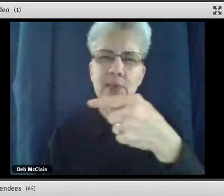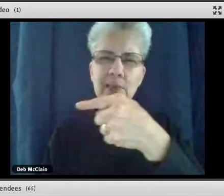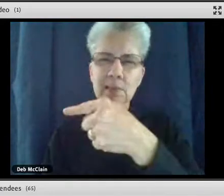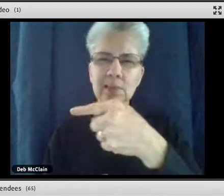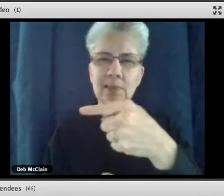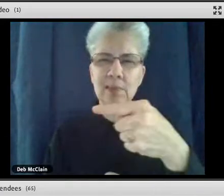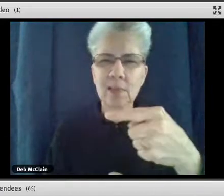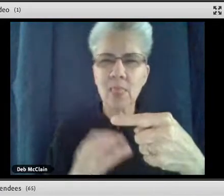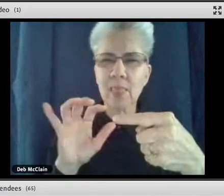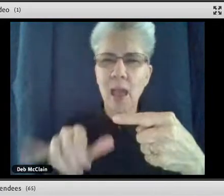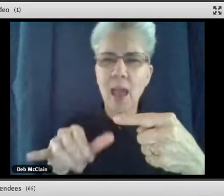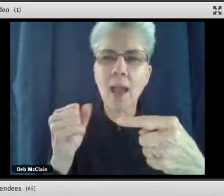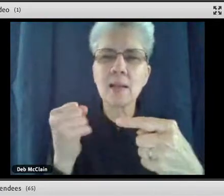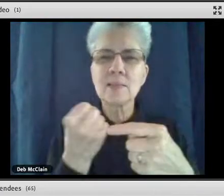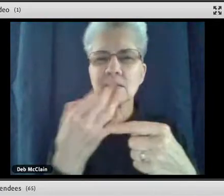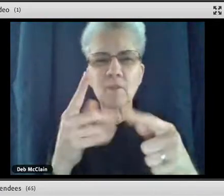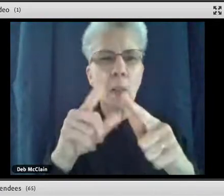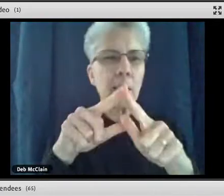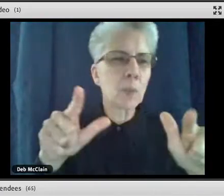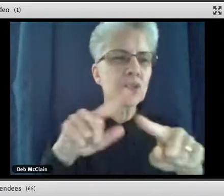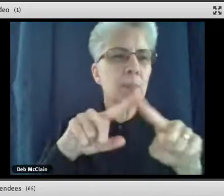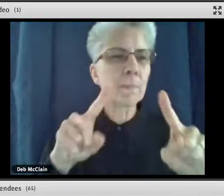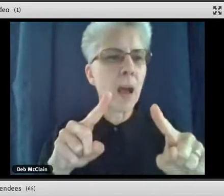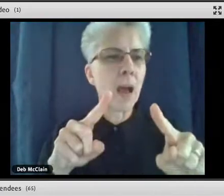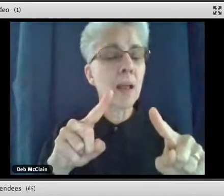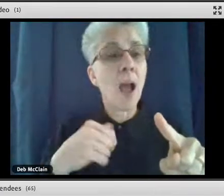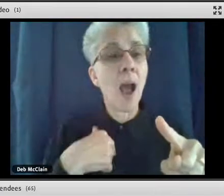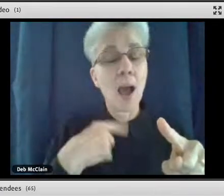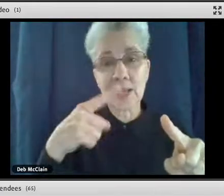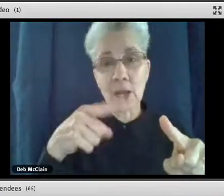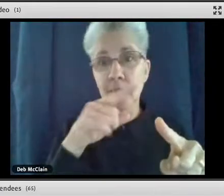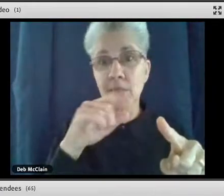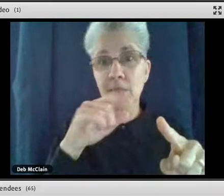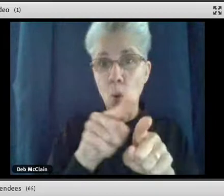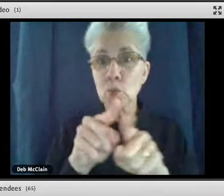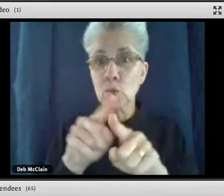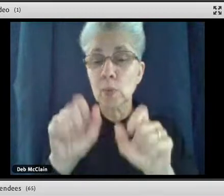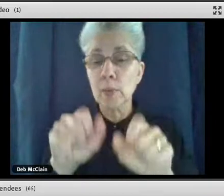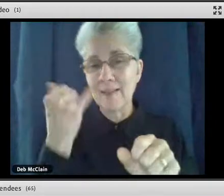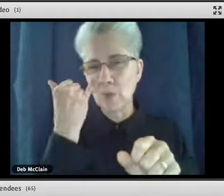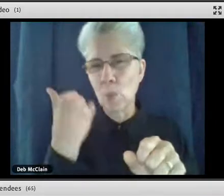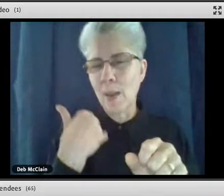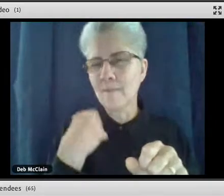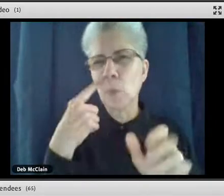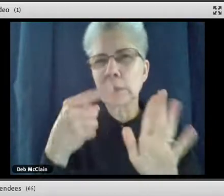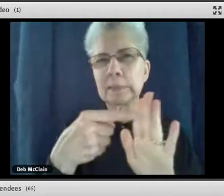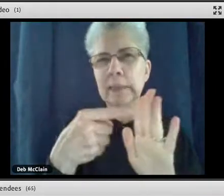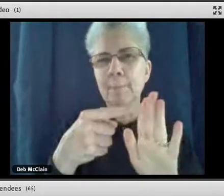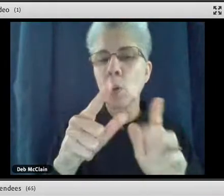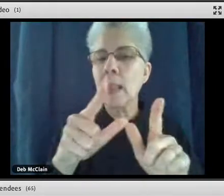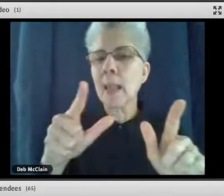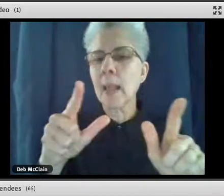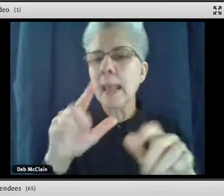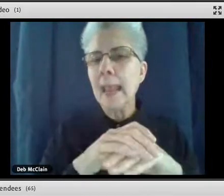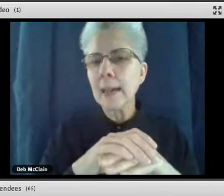But here you can see the top of the screen. Some options here in case you do something, like, with multiple languages. But I'll say that you can also --